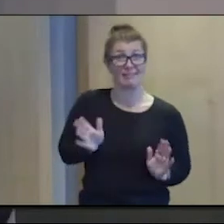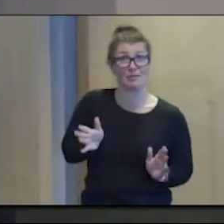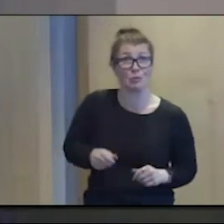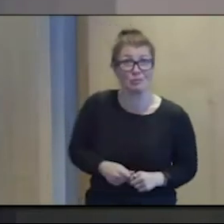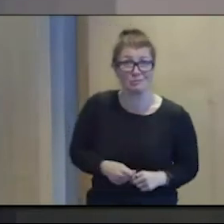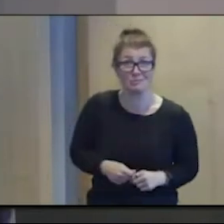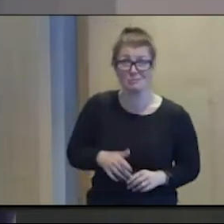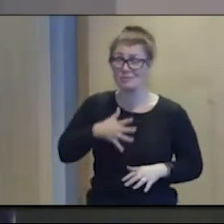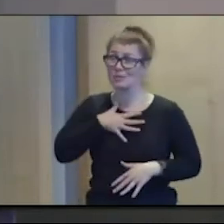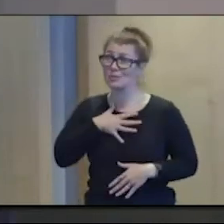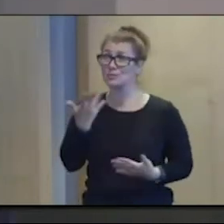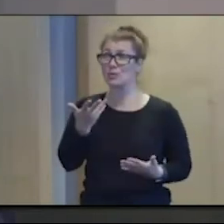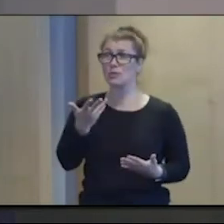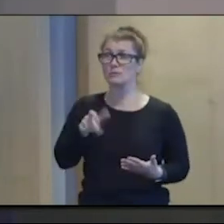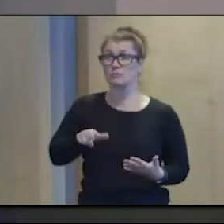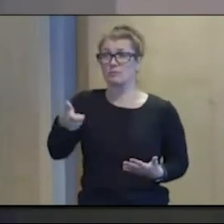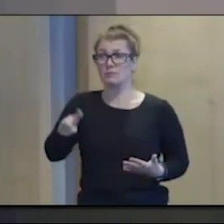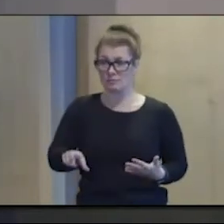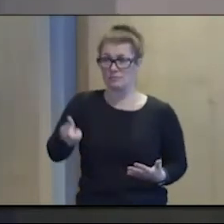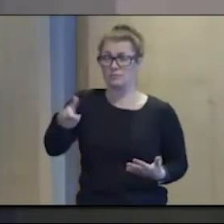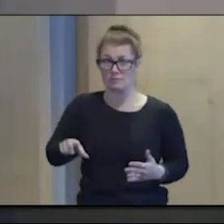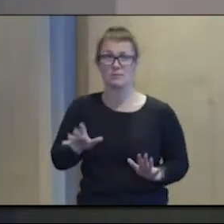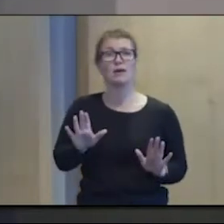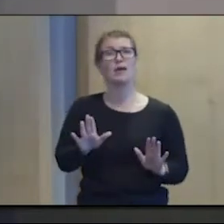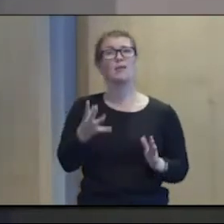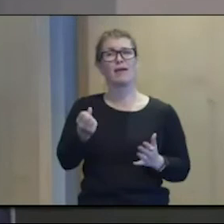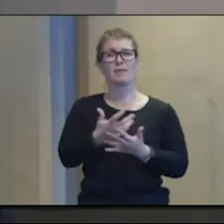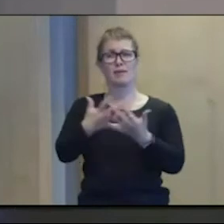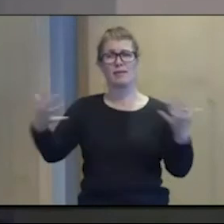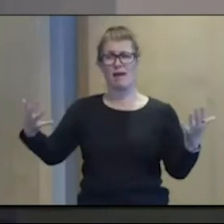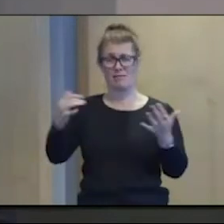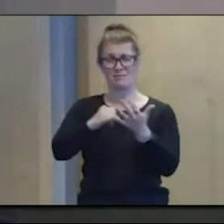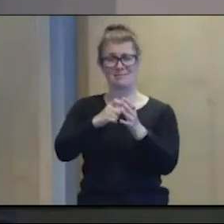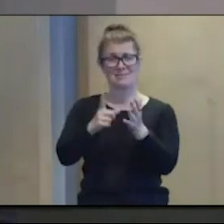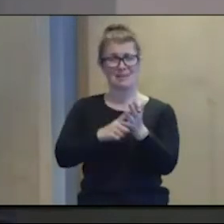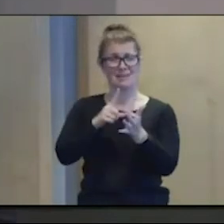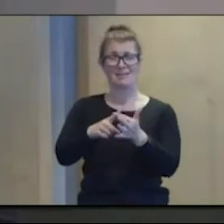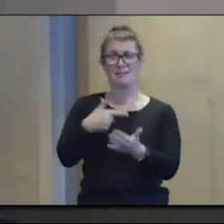turn it up and down. We do have large-scale demand response, aluminium smelters basically